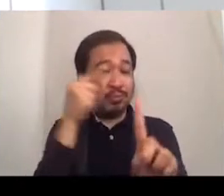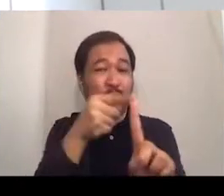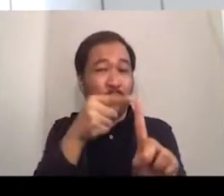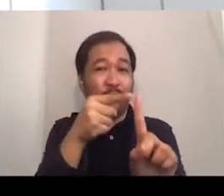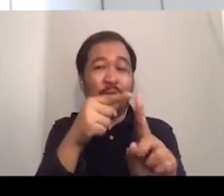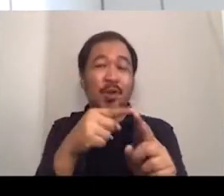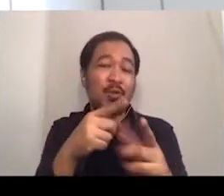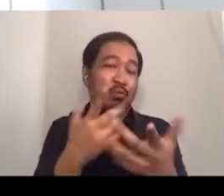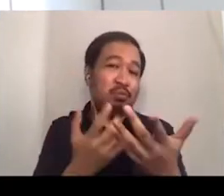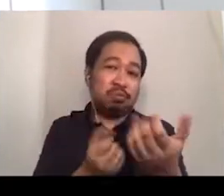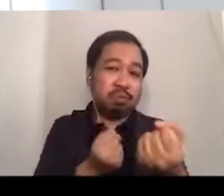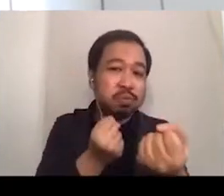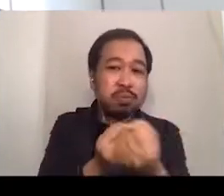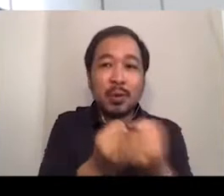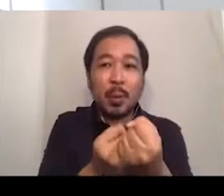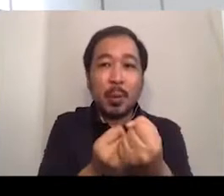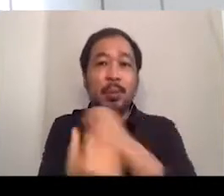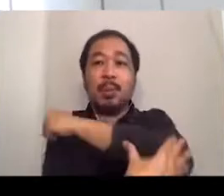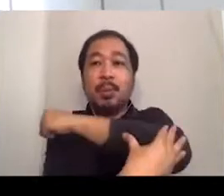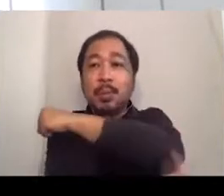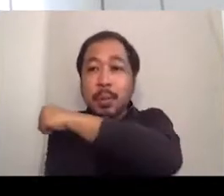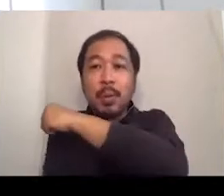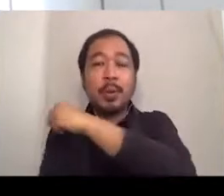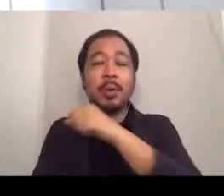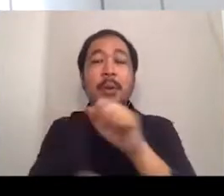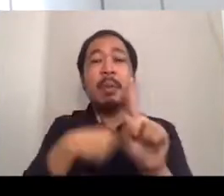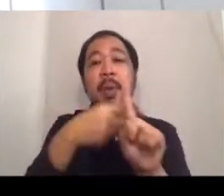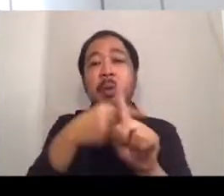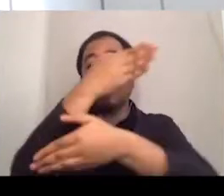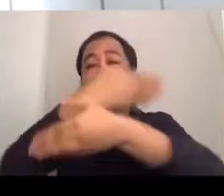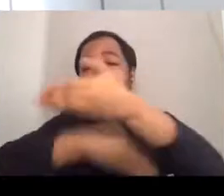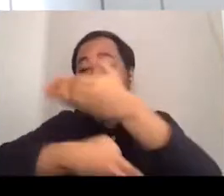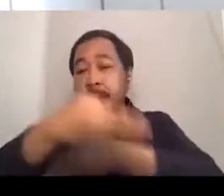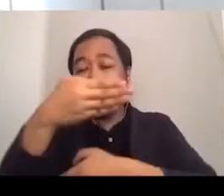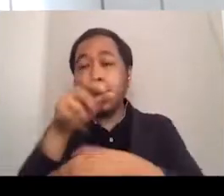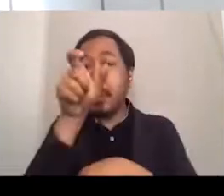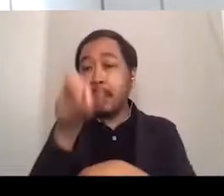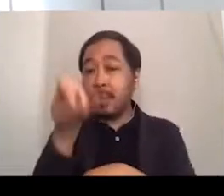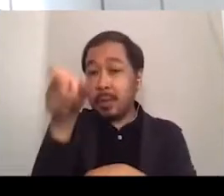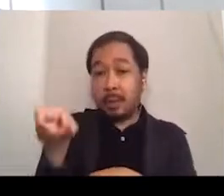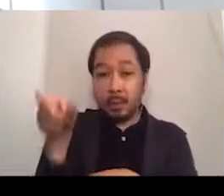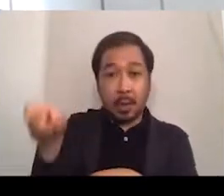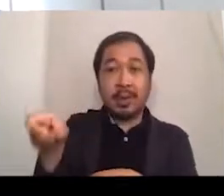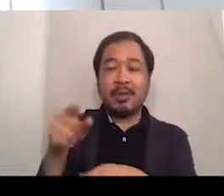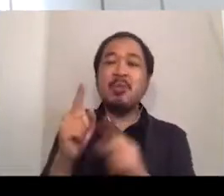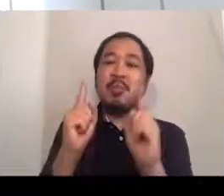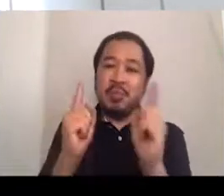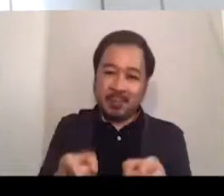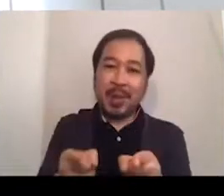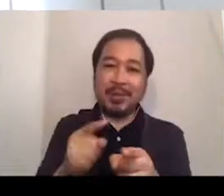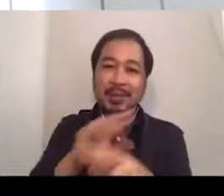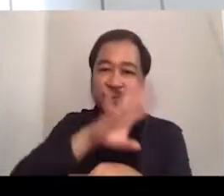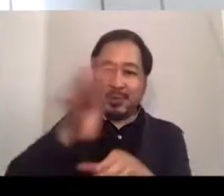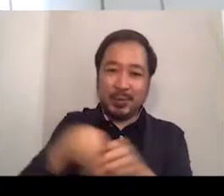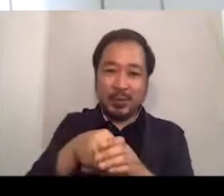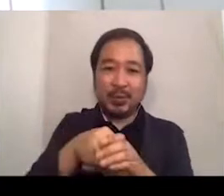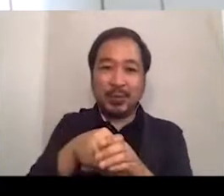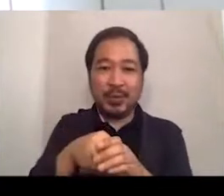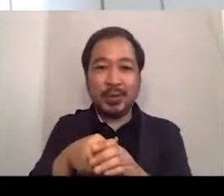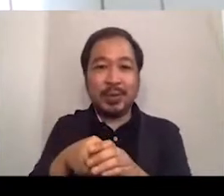These include additional payment of a disability allowance and other assistance under the safety net.